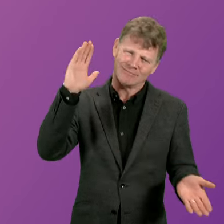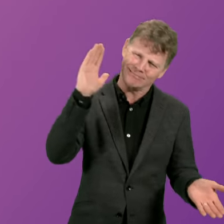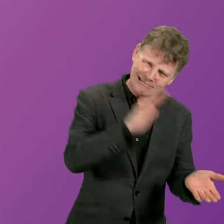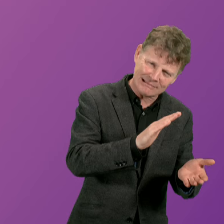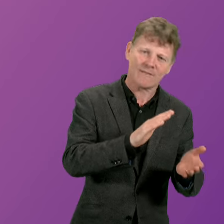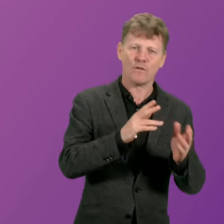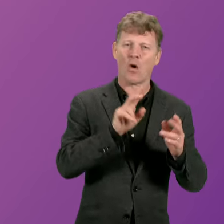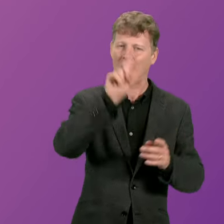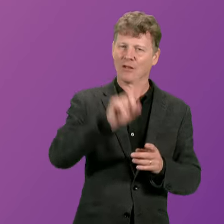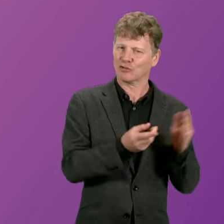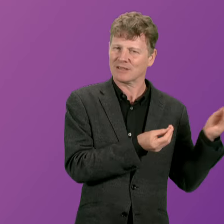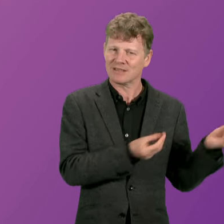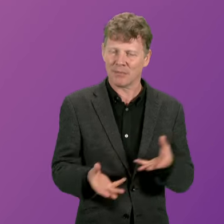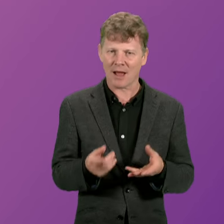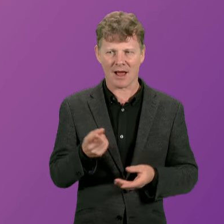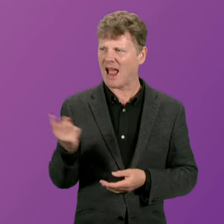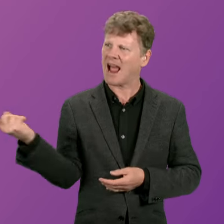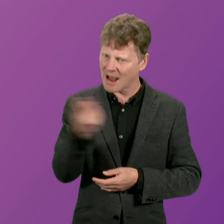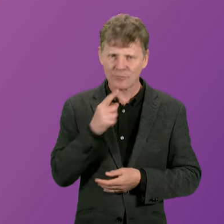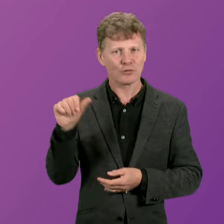which should be welcomed. The Government will build on that through the support